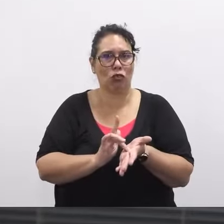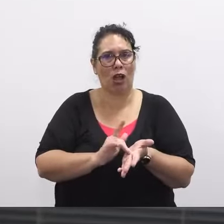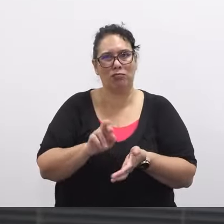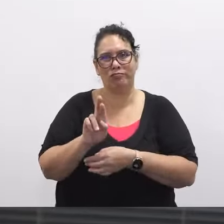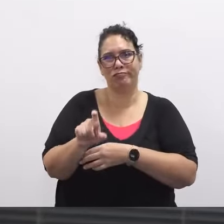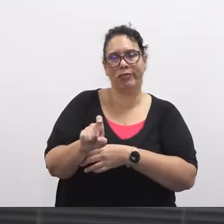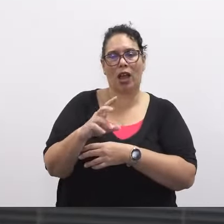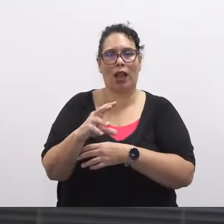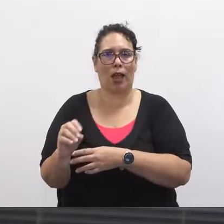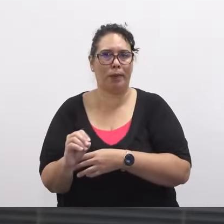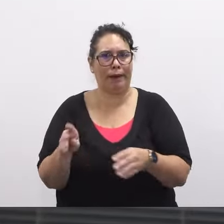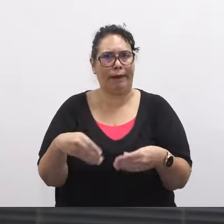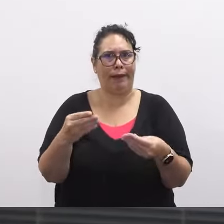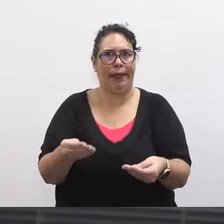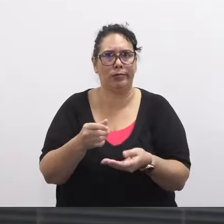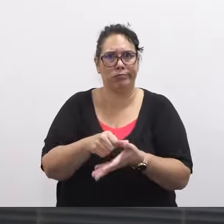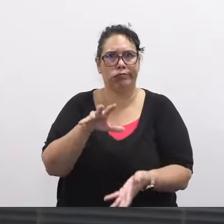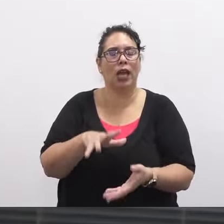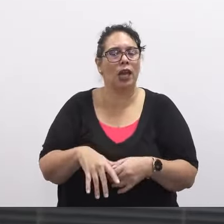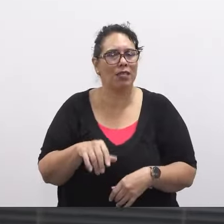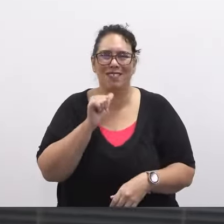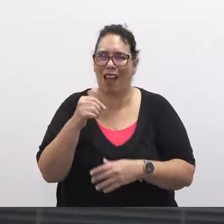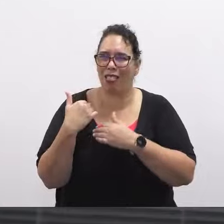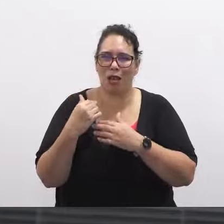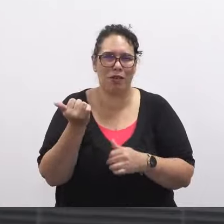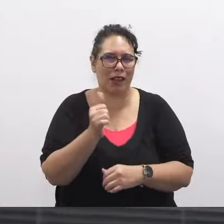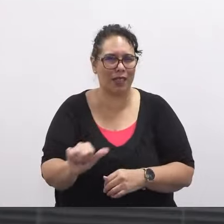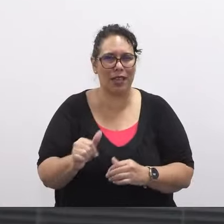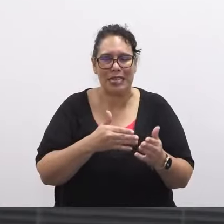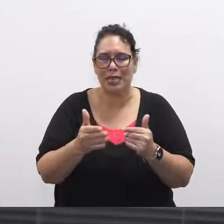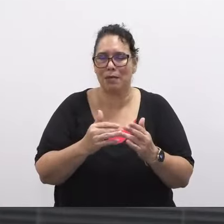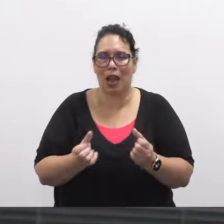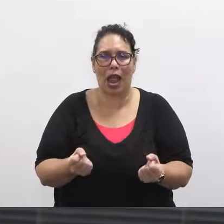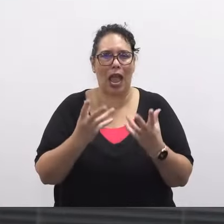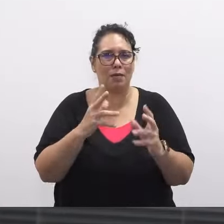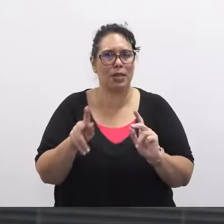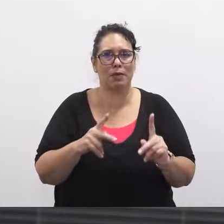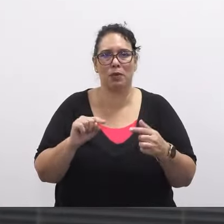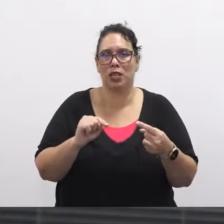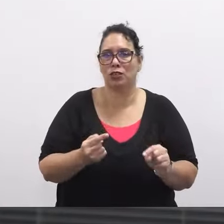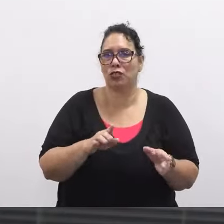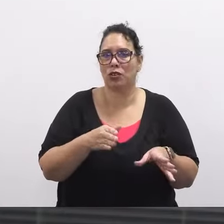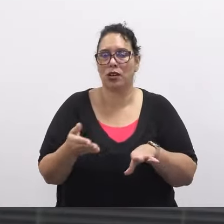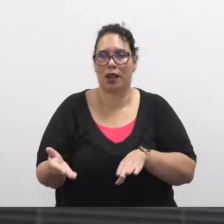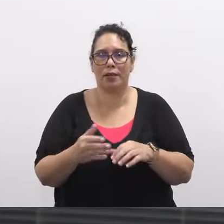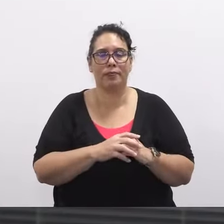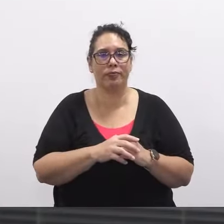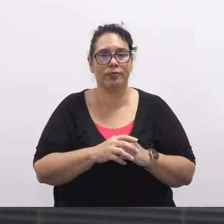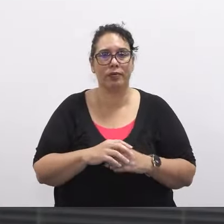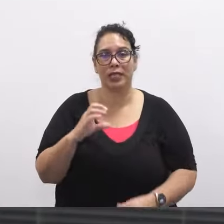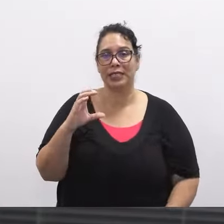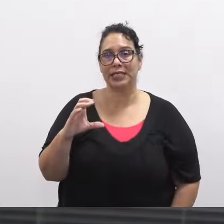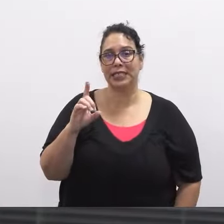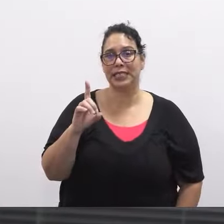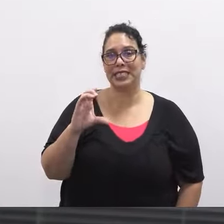They are not liable for anything, no matter how many people are injured or die. The CDC website states that